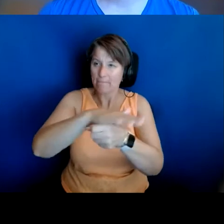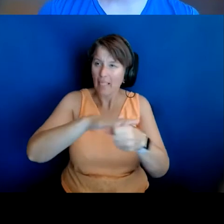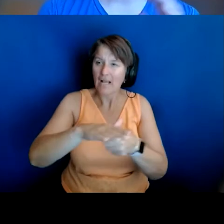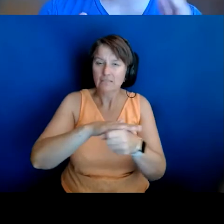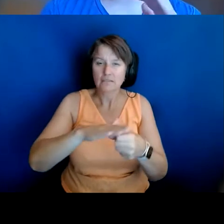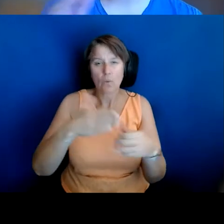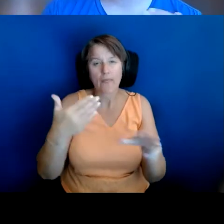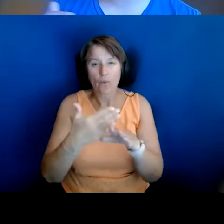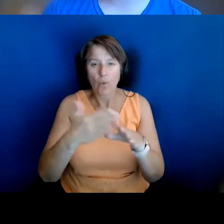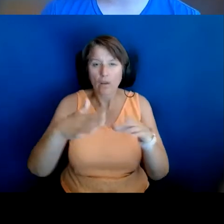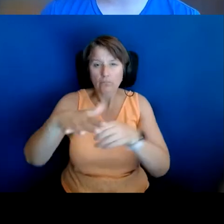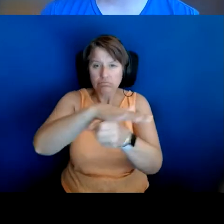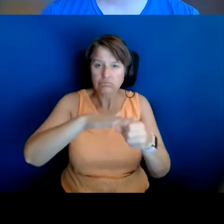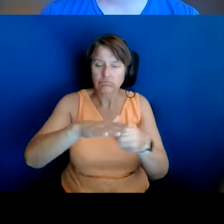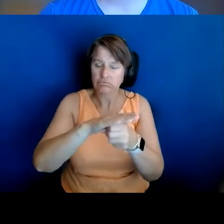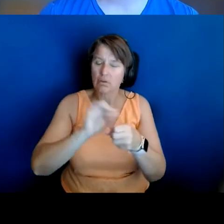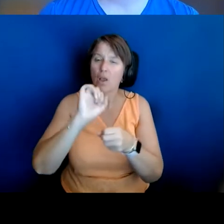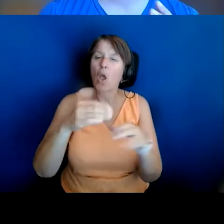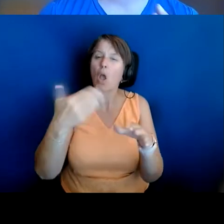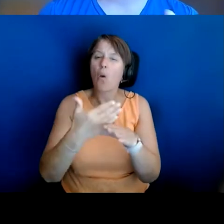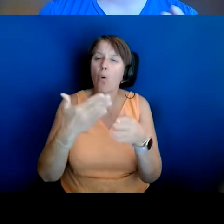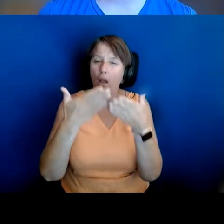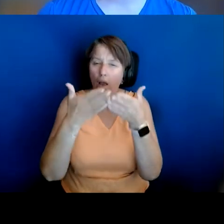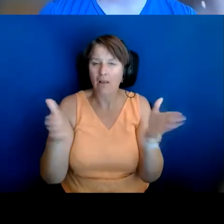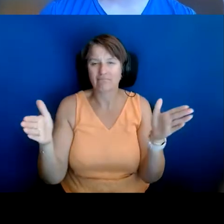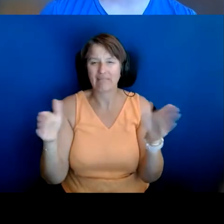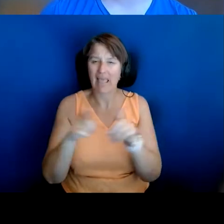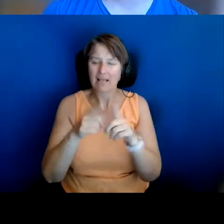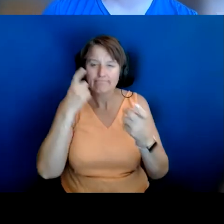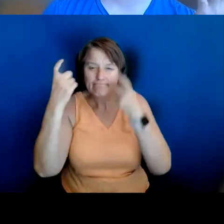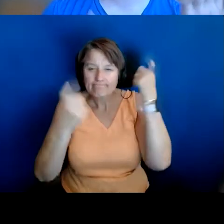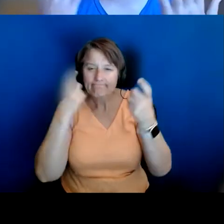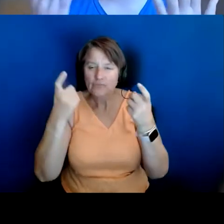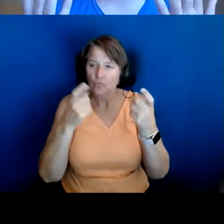An overarching theme in her work is a perceived conflict between humans and nature.